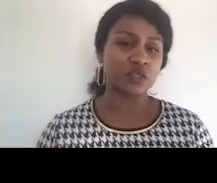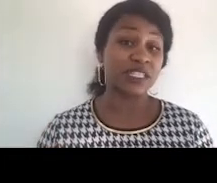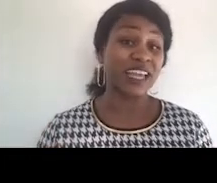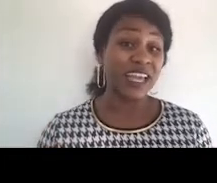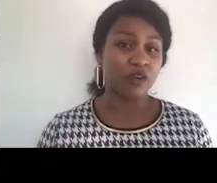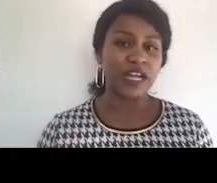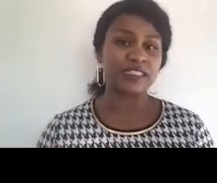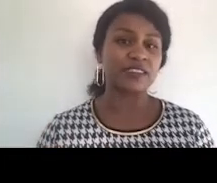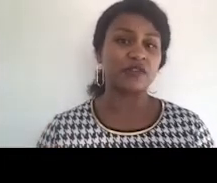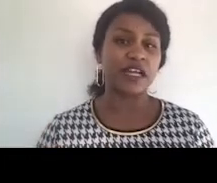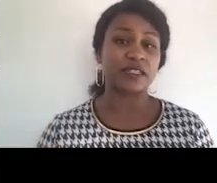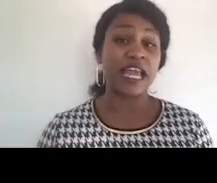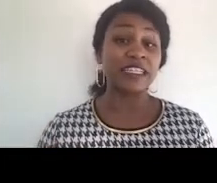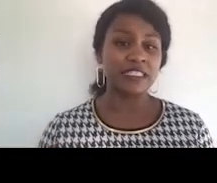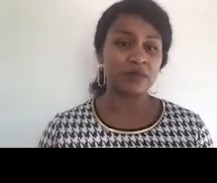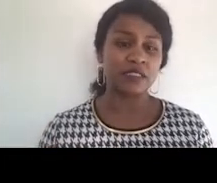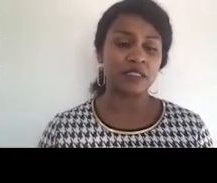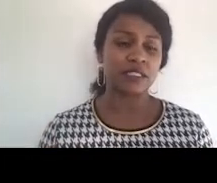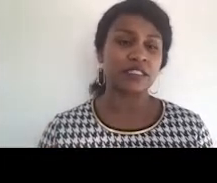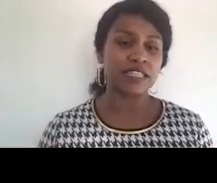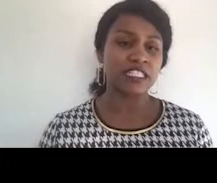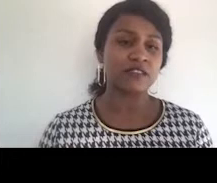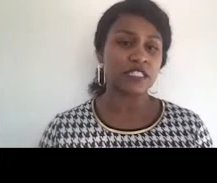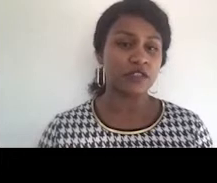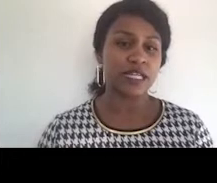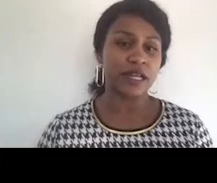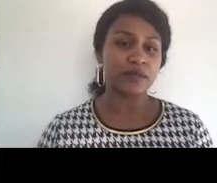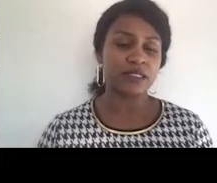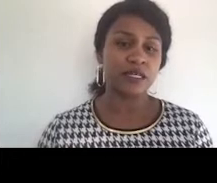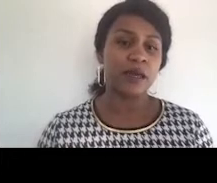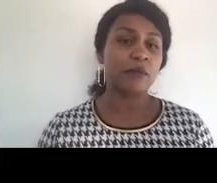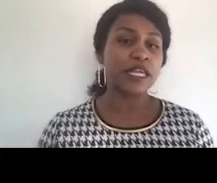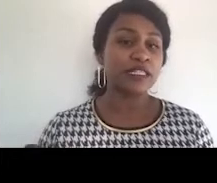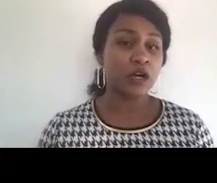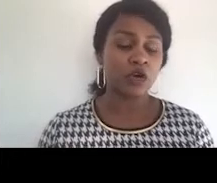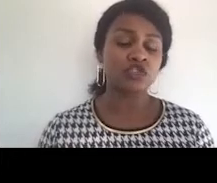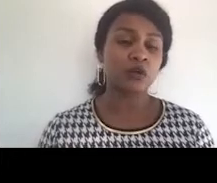with the aim of identifying and dismantling decisive stereotypes, breaking down cultural